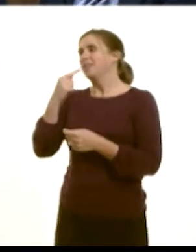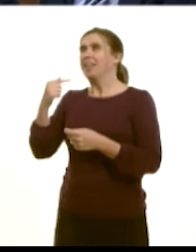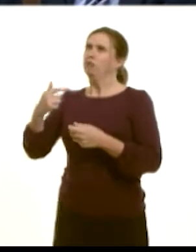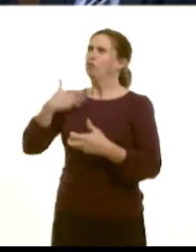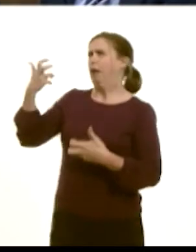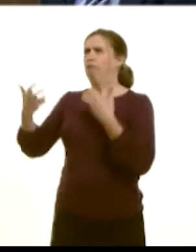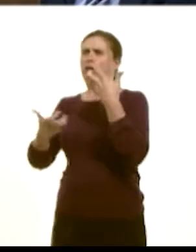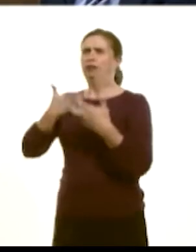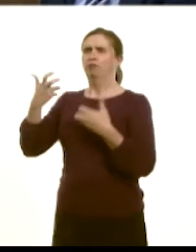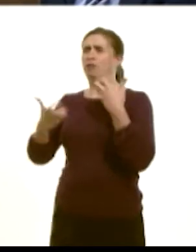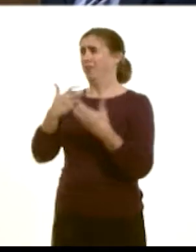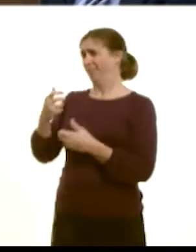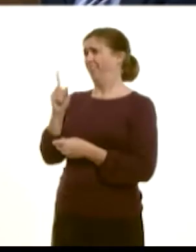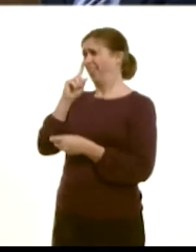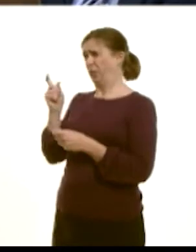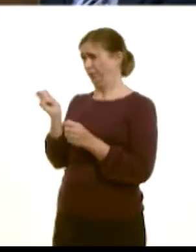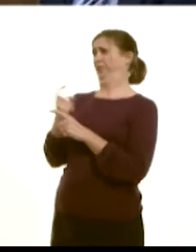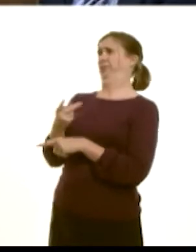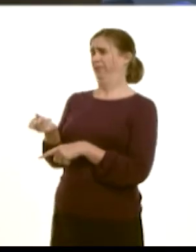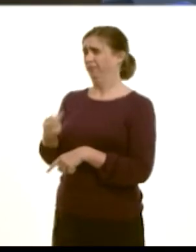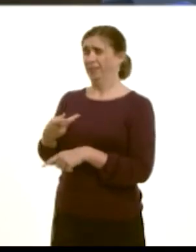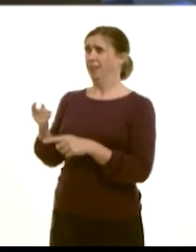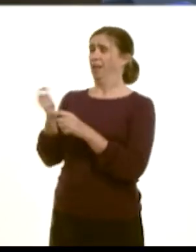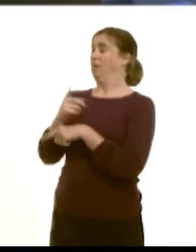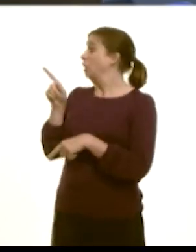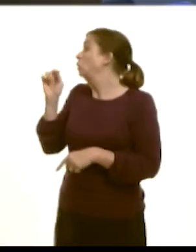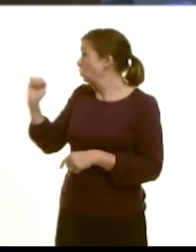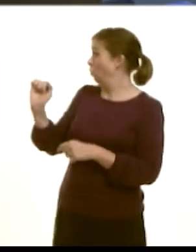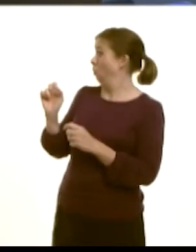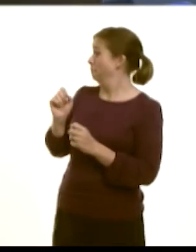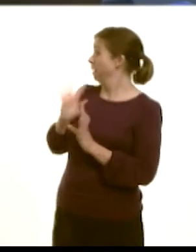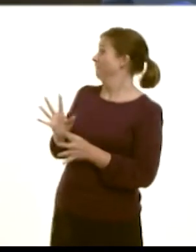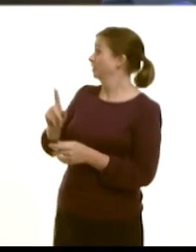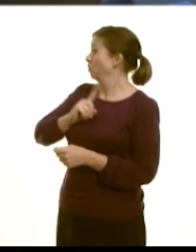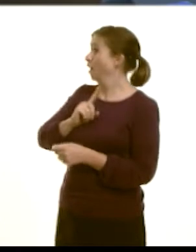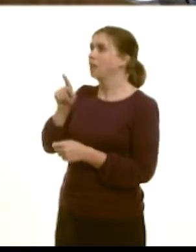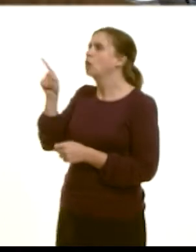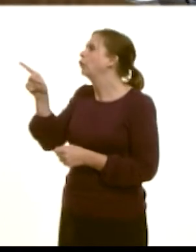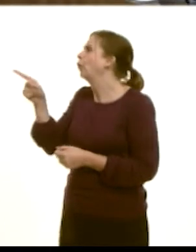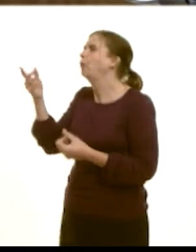has had an irony transplant yet againóis that he did not know the circumstances in urology in Betsi Cadwaladr, did he?